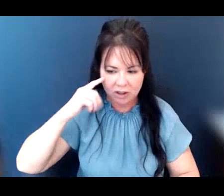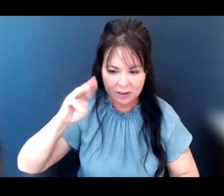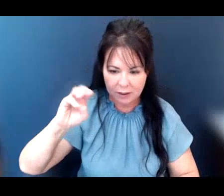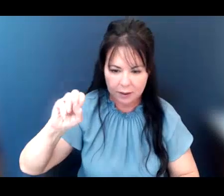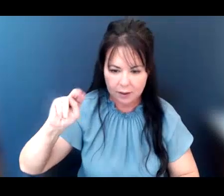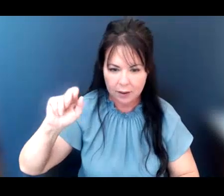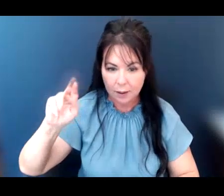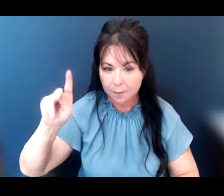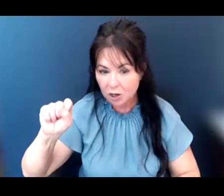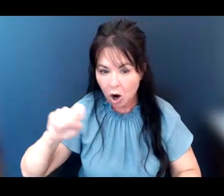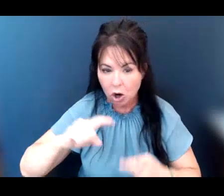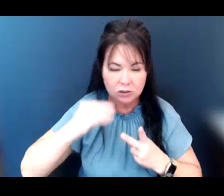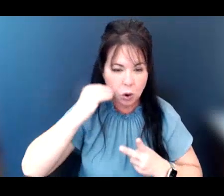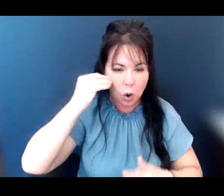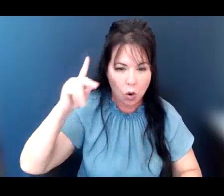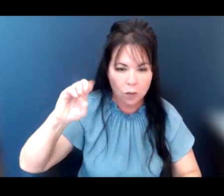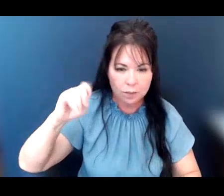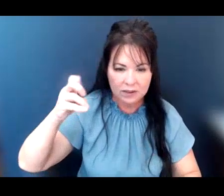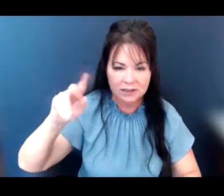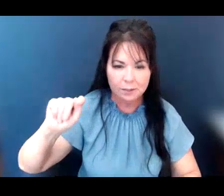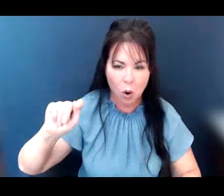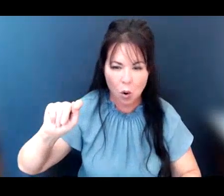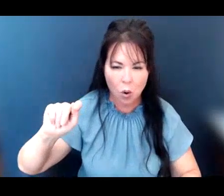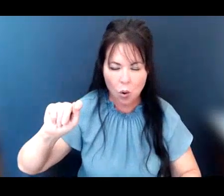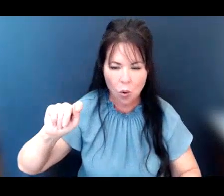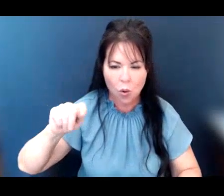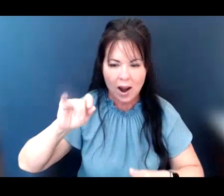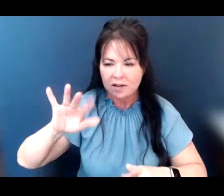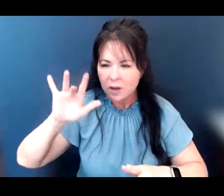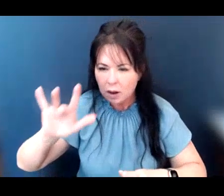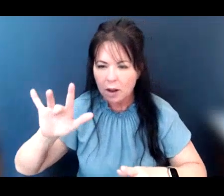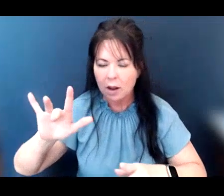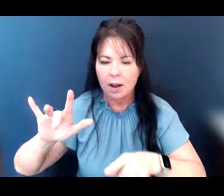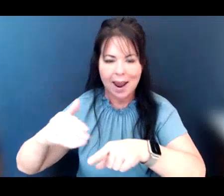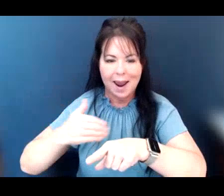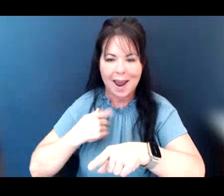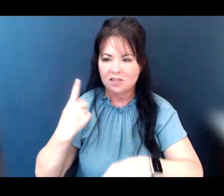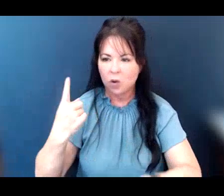improvement store web page. If you go there, a lot of times, they'll be a button that has that circle with kind